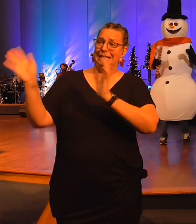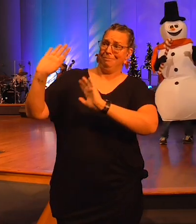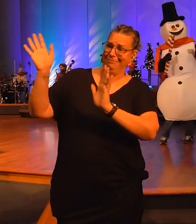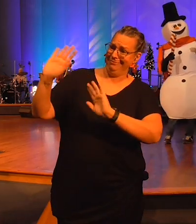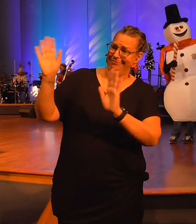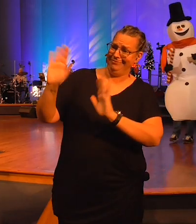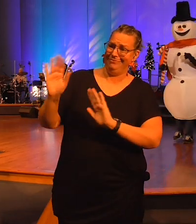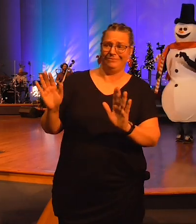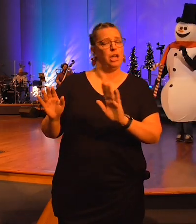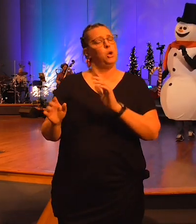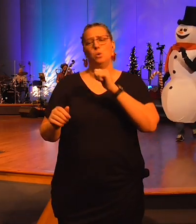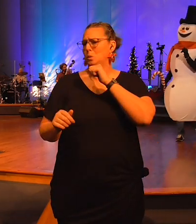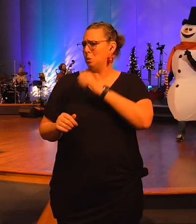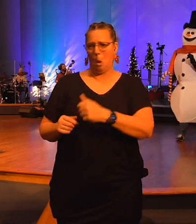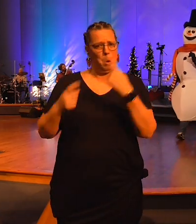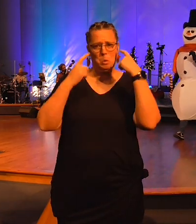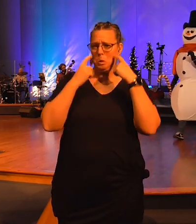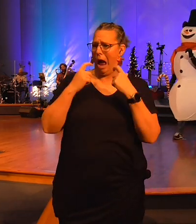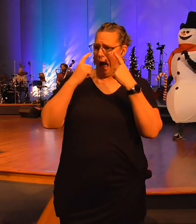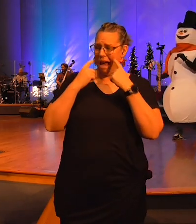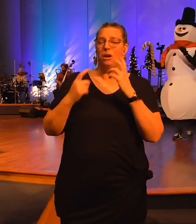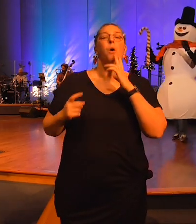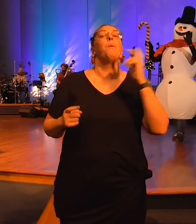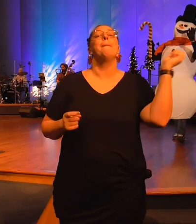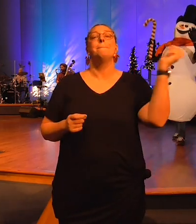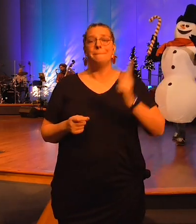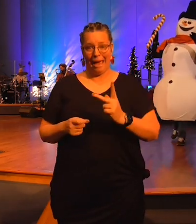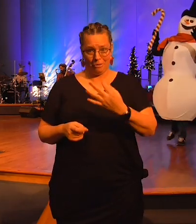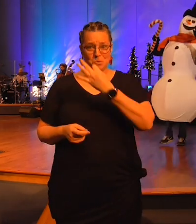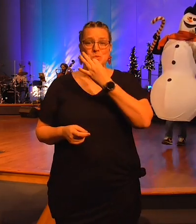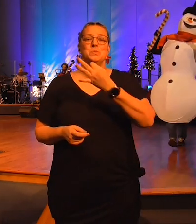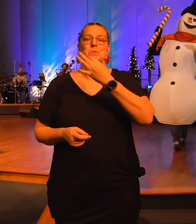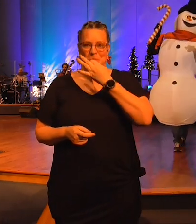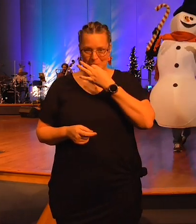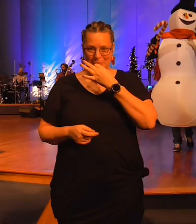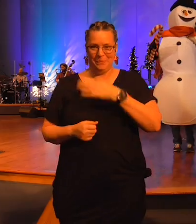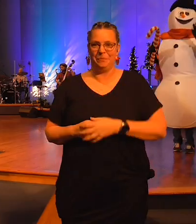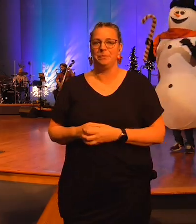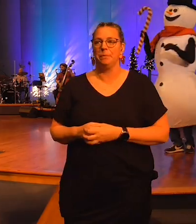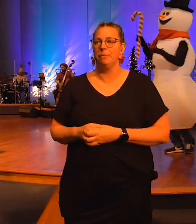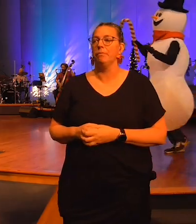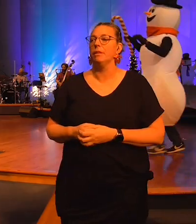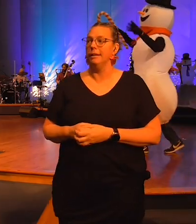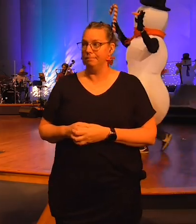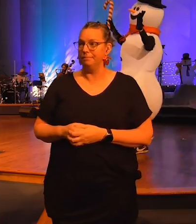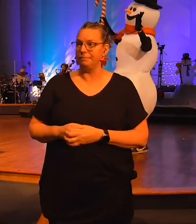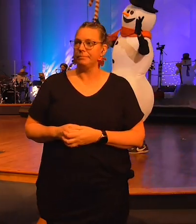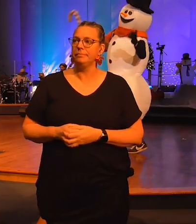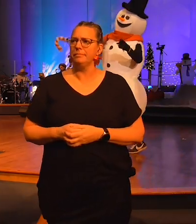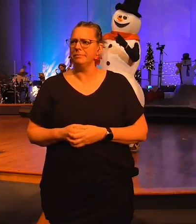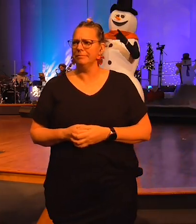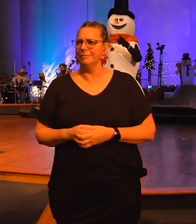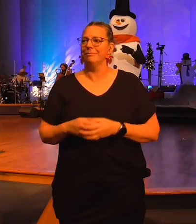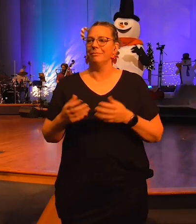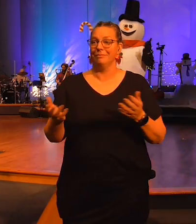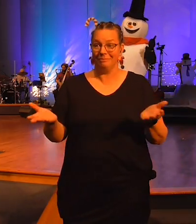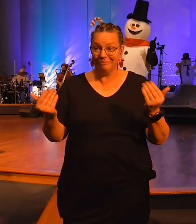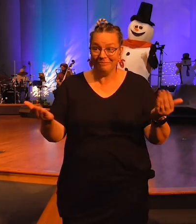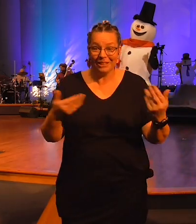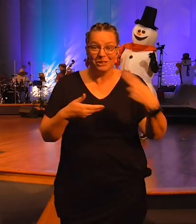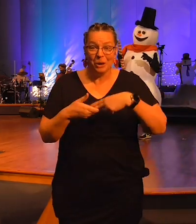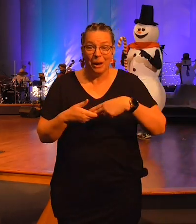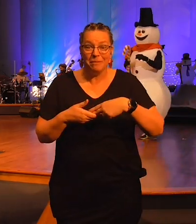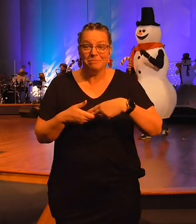had to hurry on his way but he waved goodbye saying don't you cry I'll be back again someday